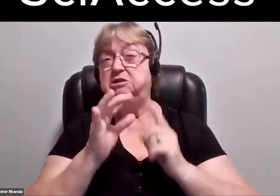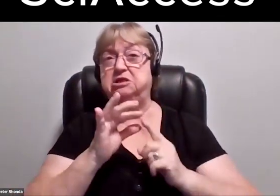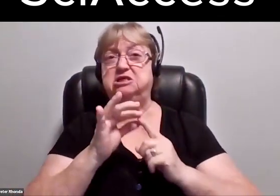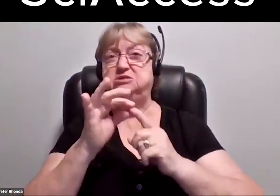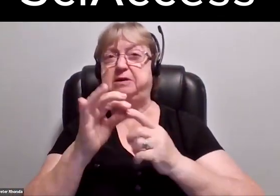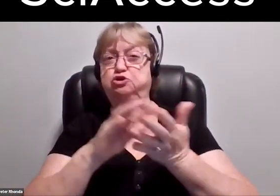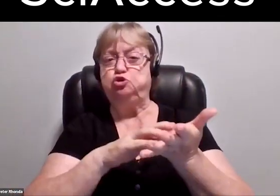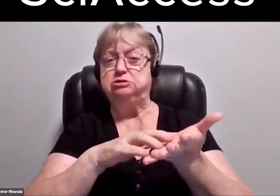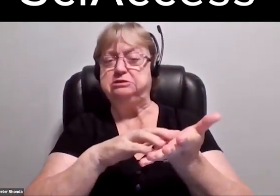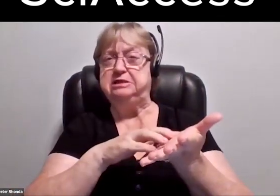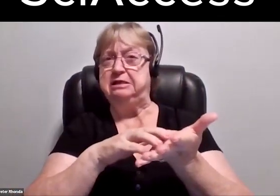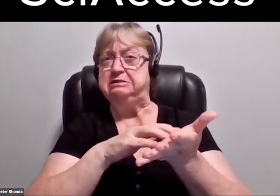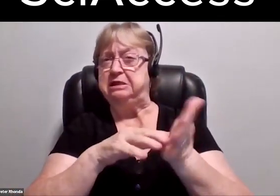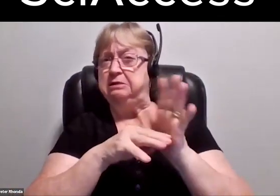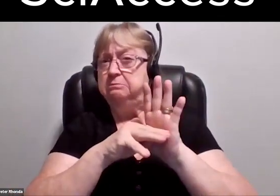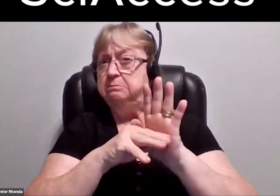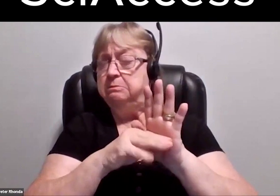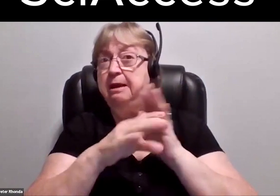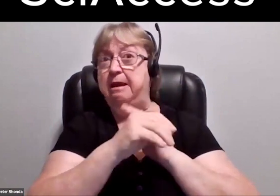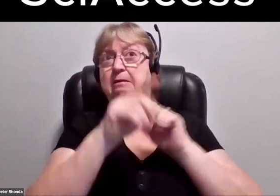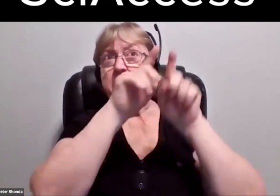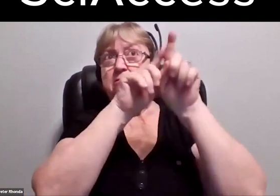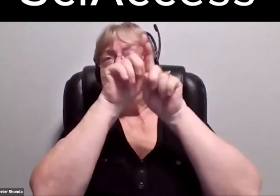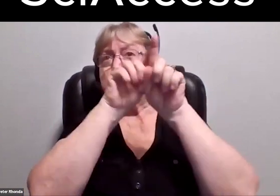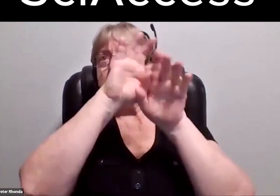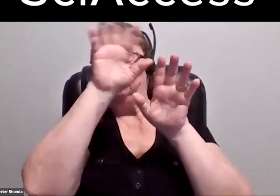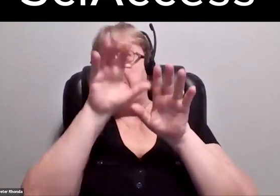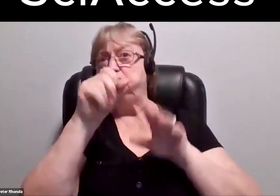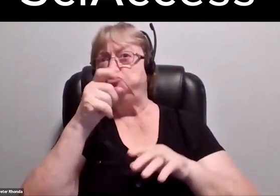and astronomy to help high school students with visual impairments,